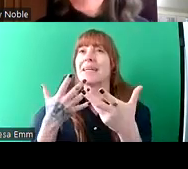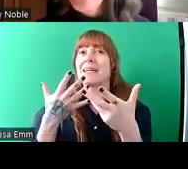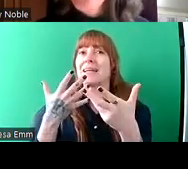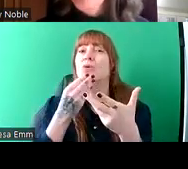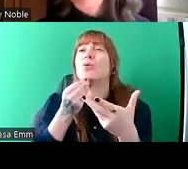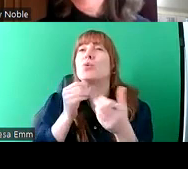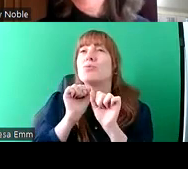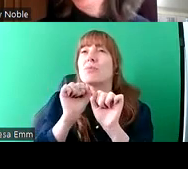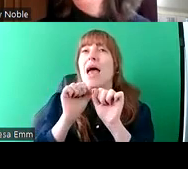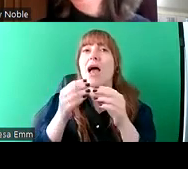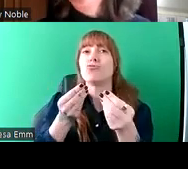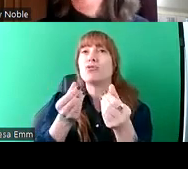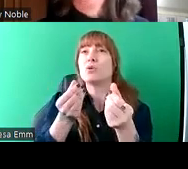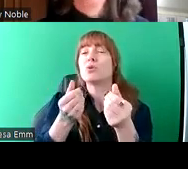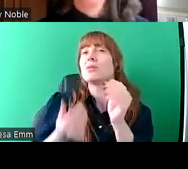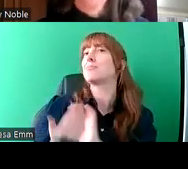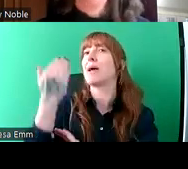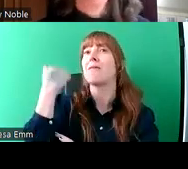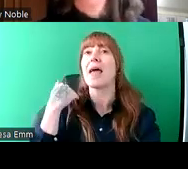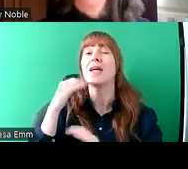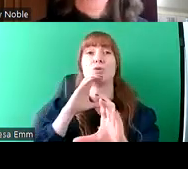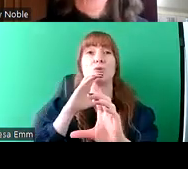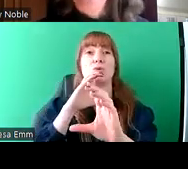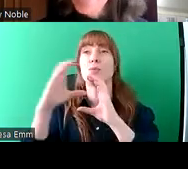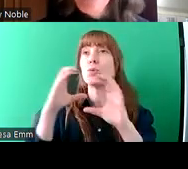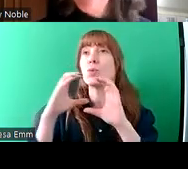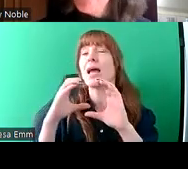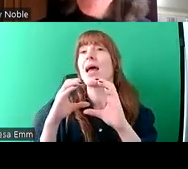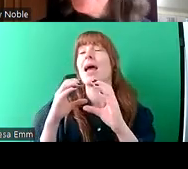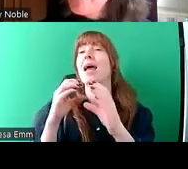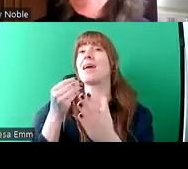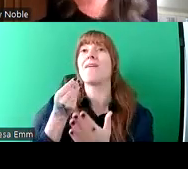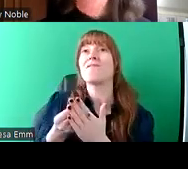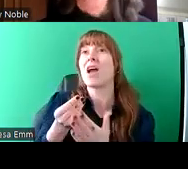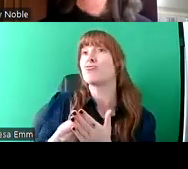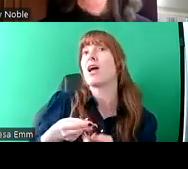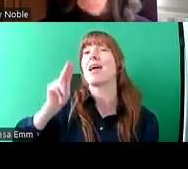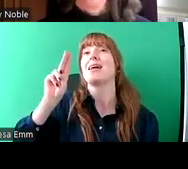to communicate, to fundraise and so on, through these homemade posters that you can see in the